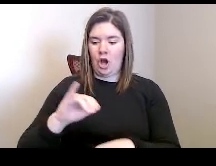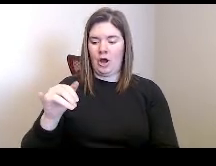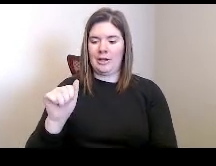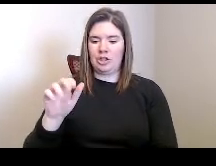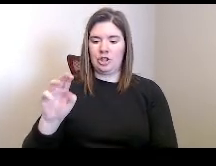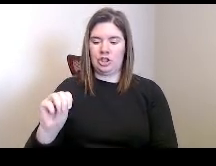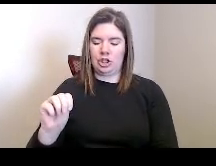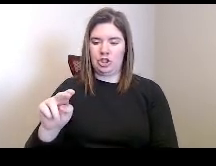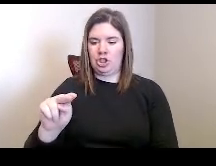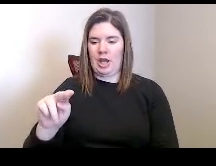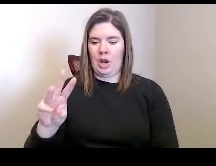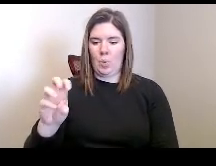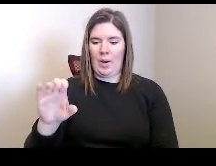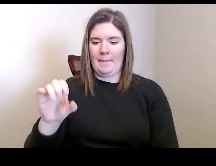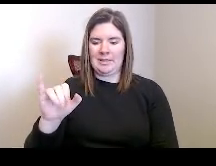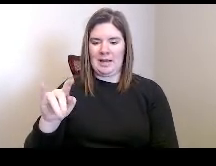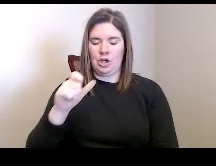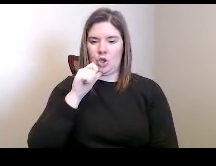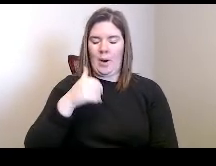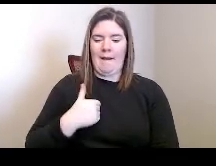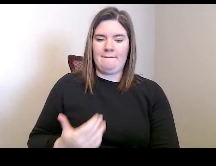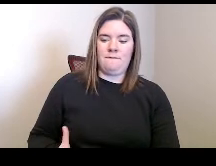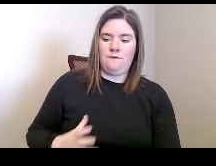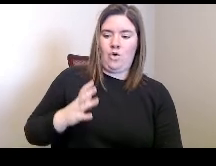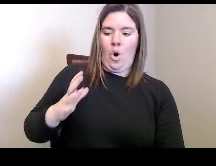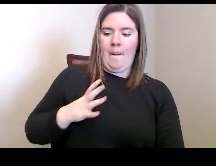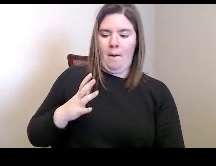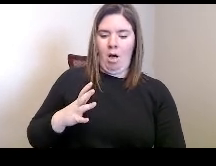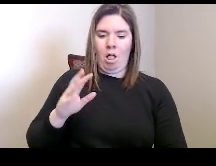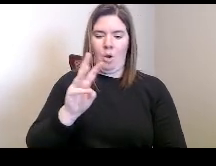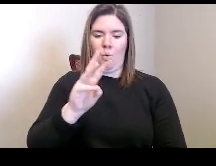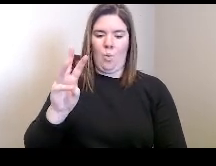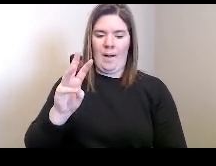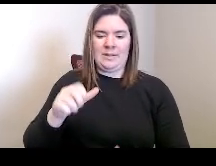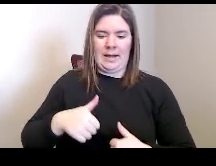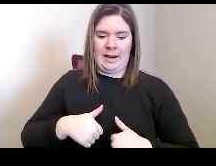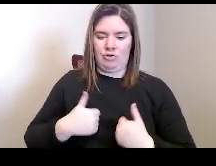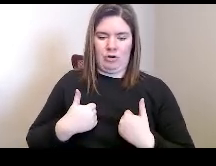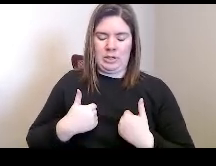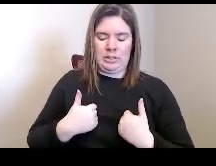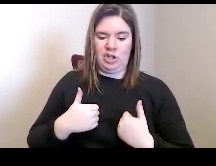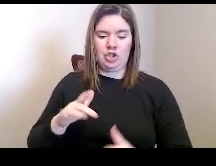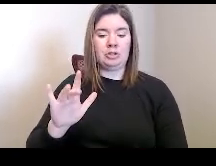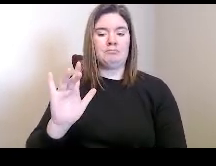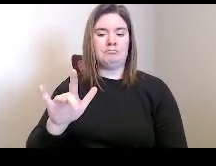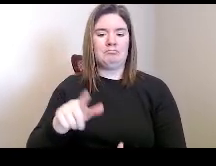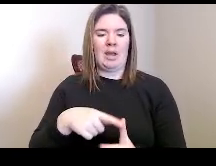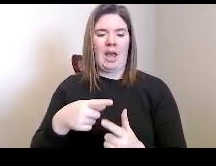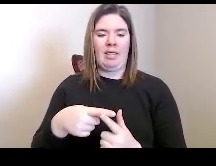but it does tell the user where they're going to be led if they follow that link.